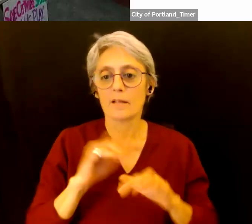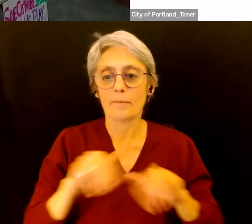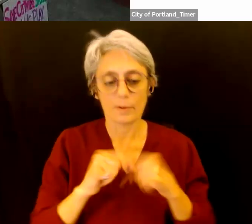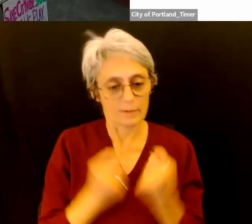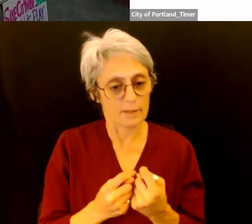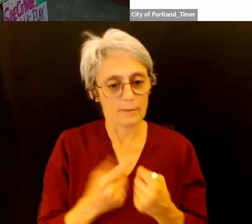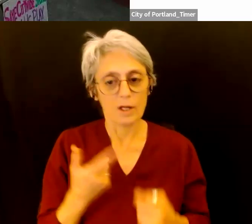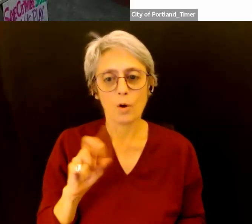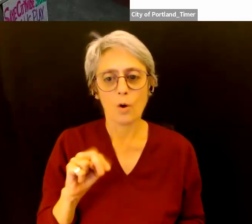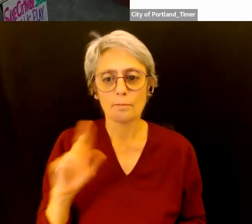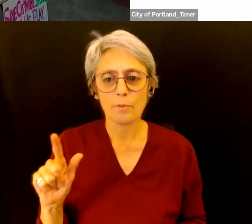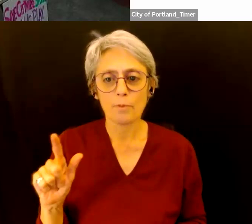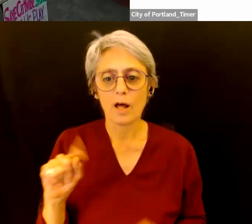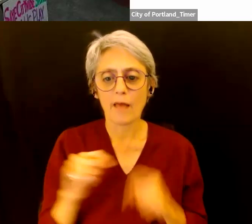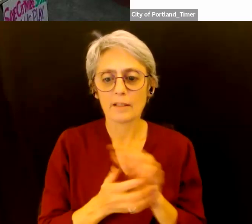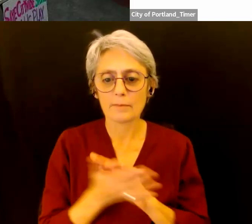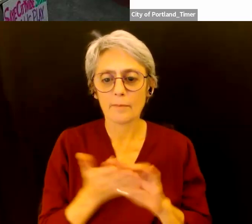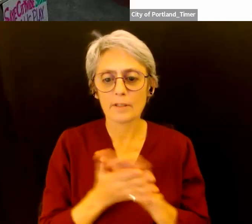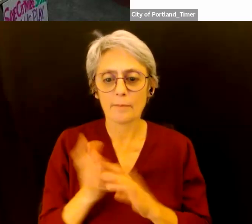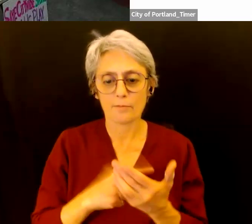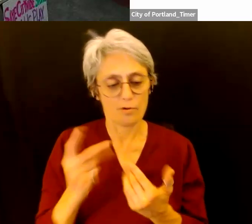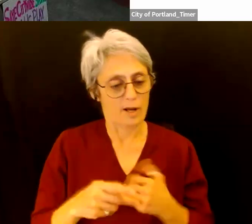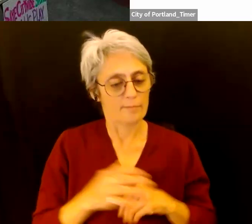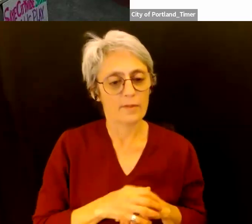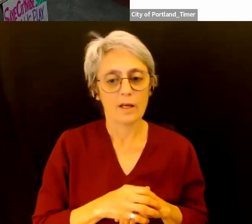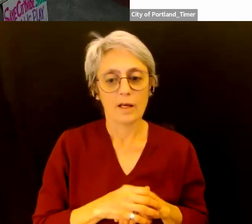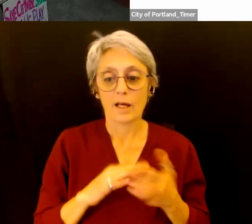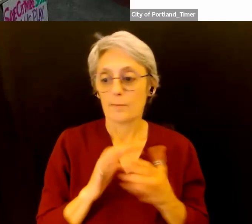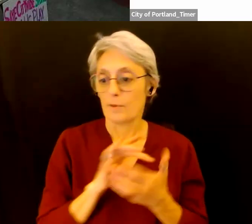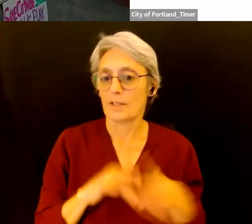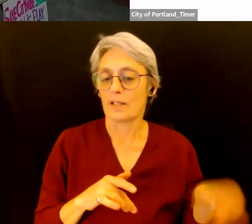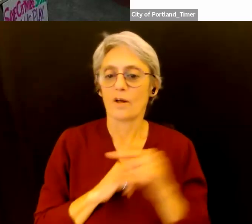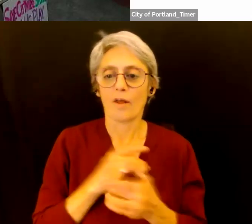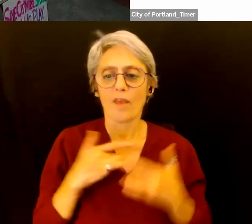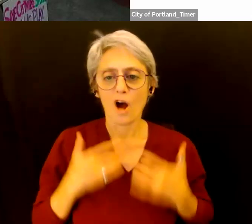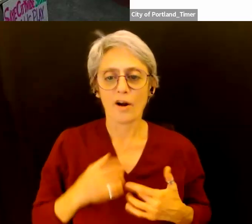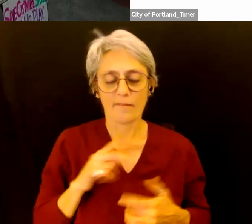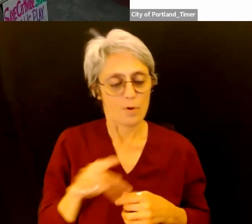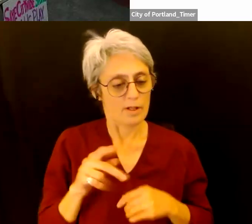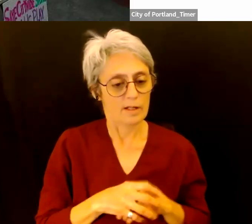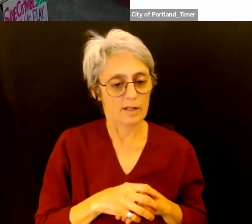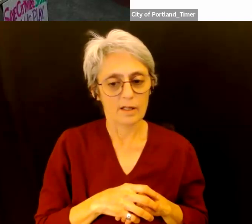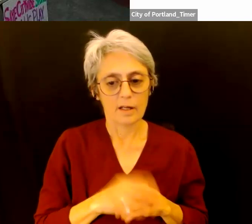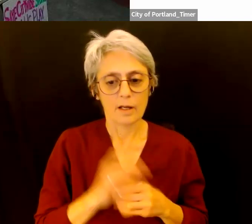And now Golden Ball and the Teen Force Pro. Program. Our community centers are the heart of Portland and programming for kids and families are worth funding.